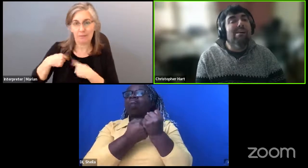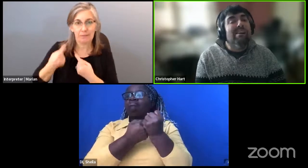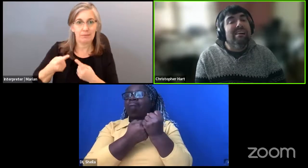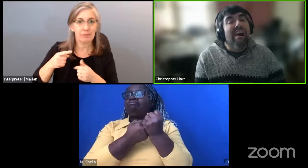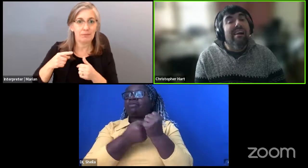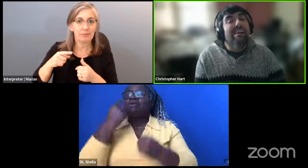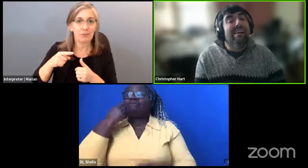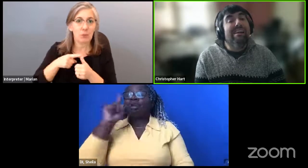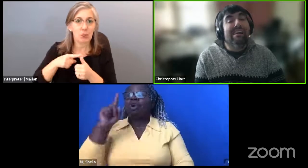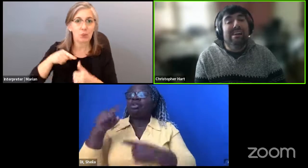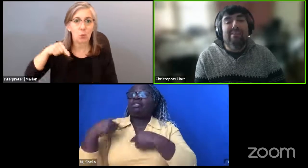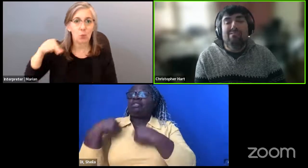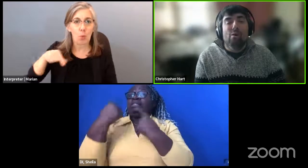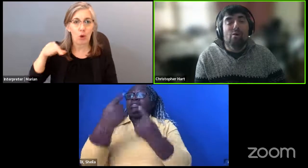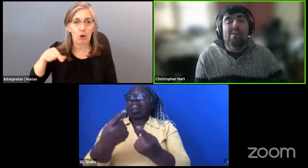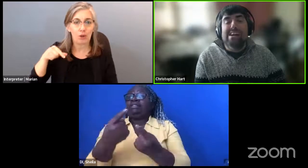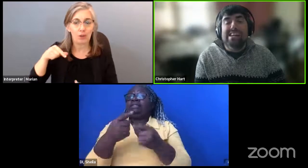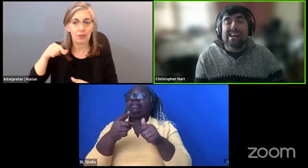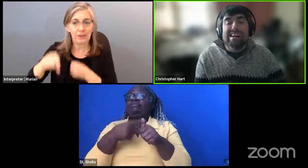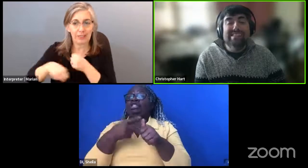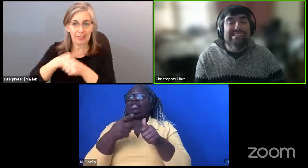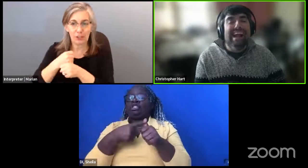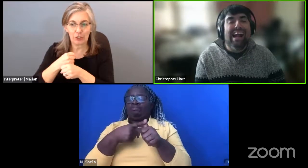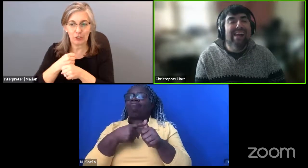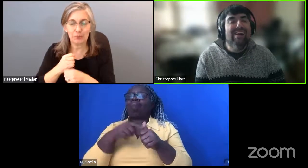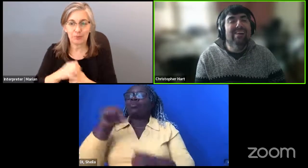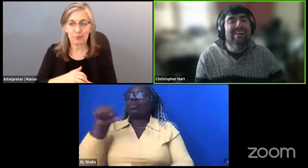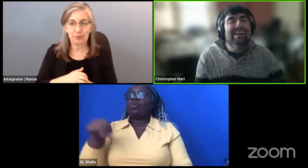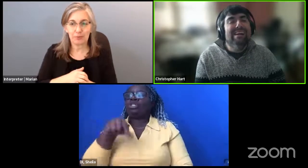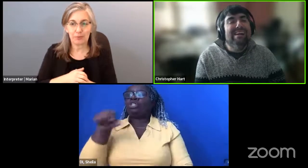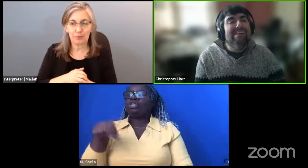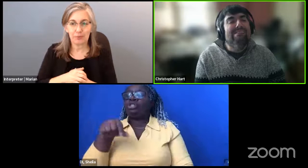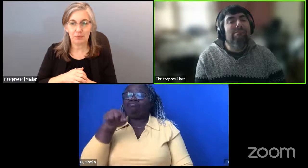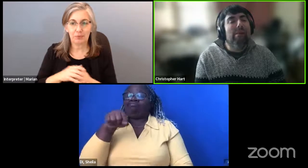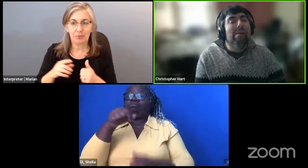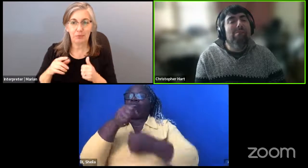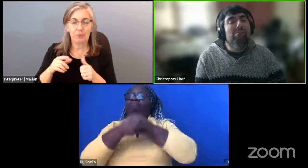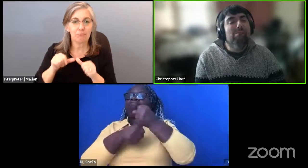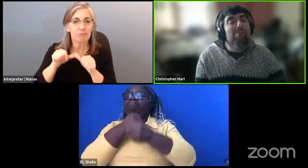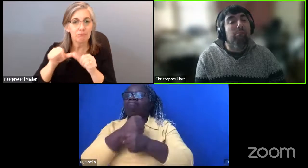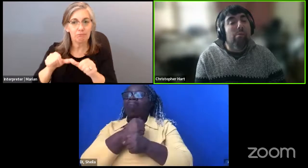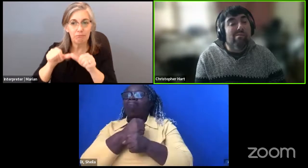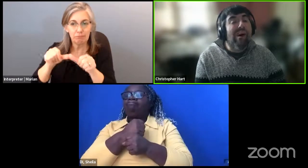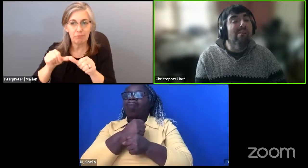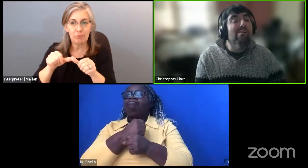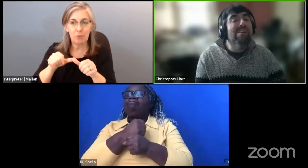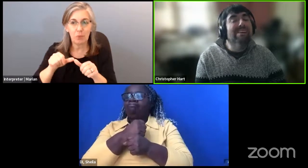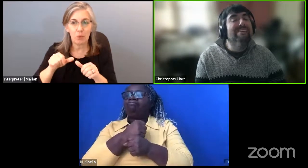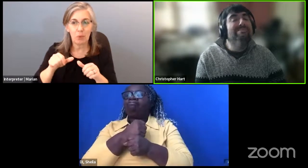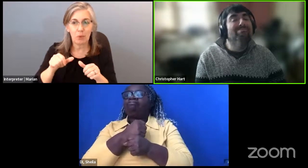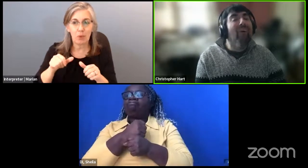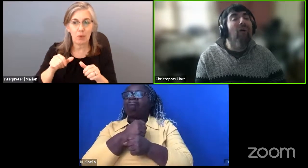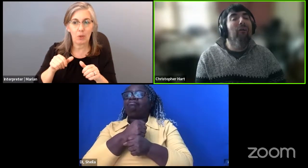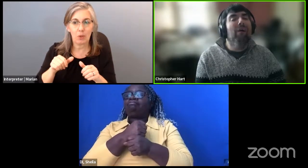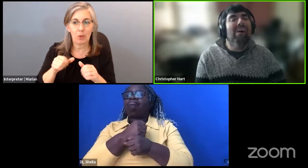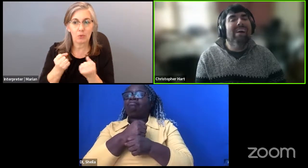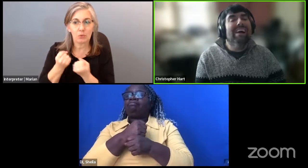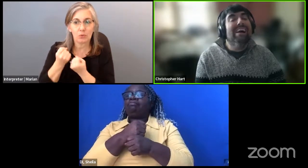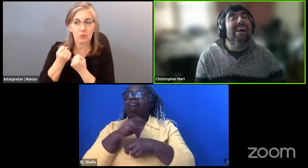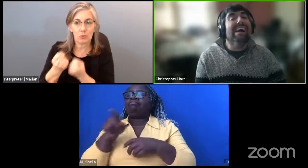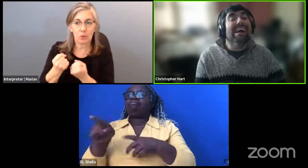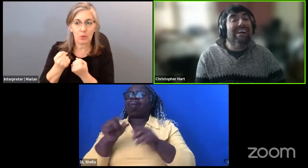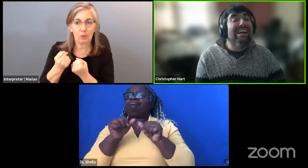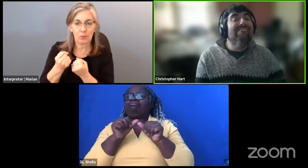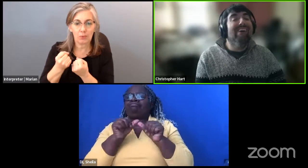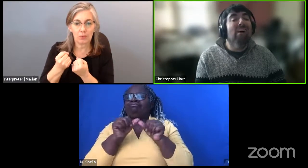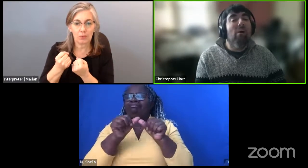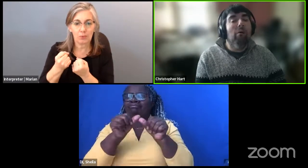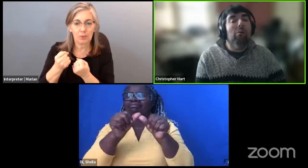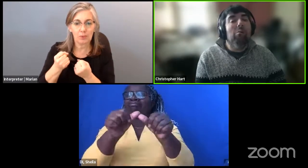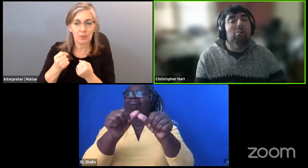Inquiries come in predominantly by phone and email.